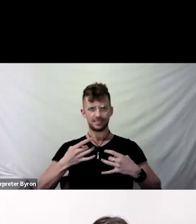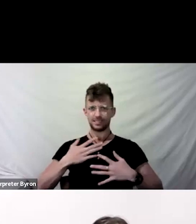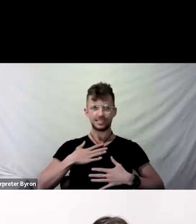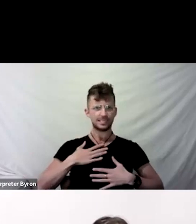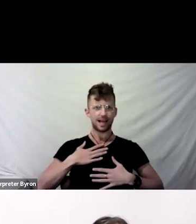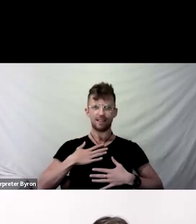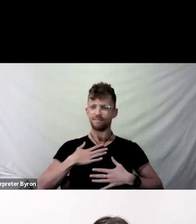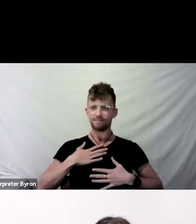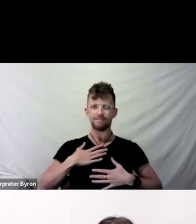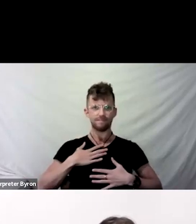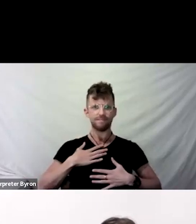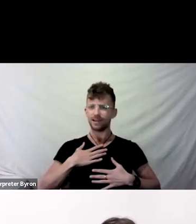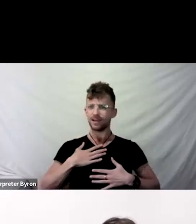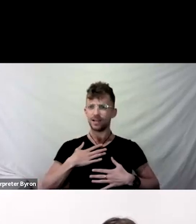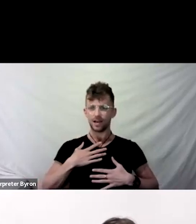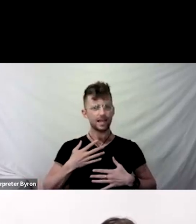and the health system